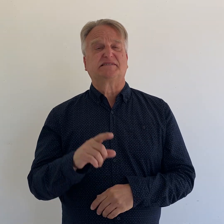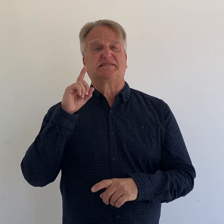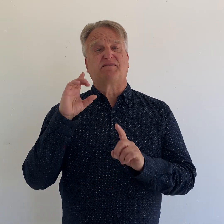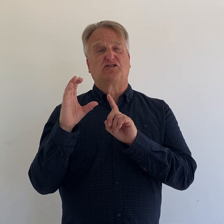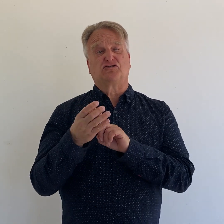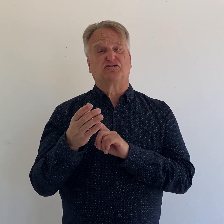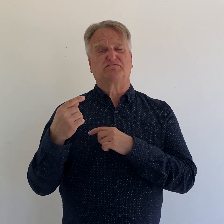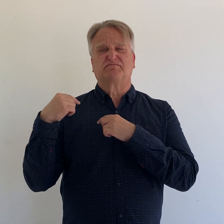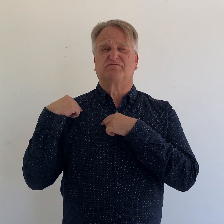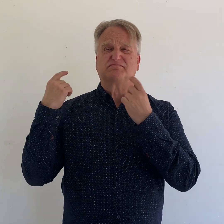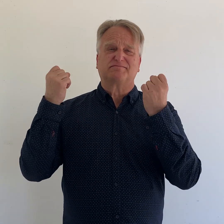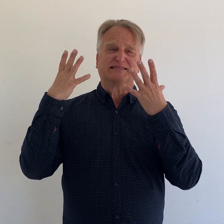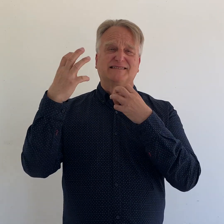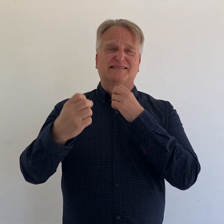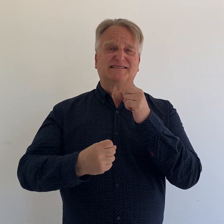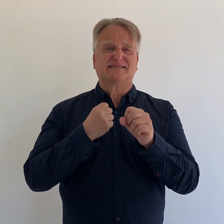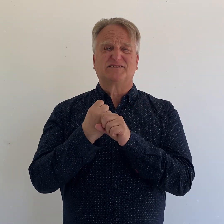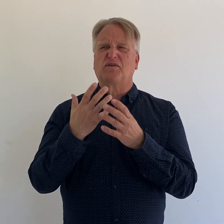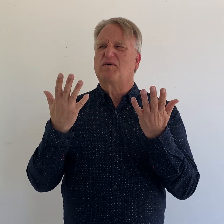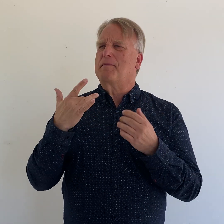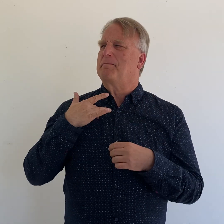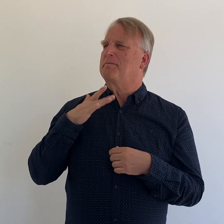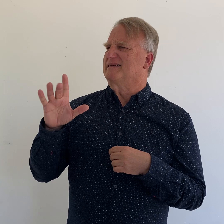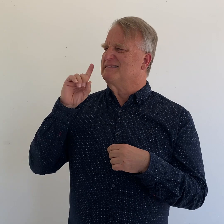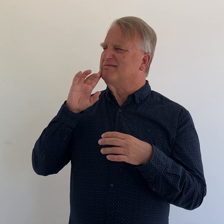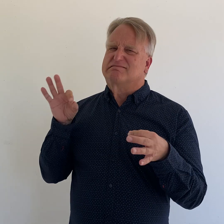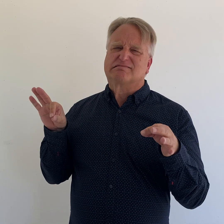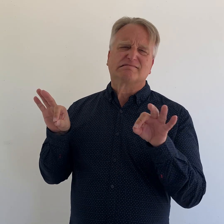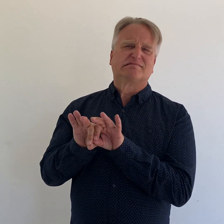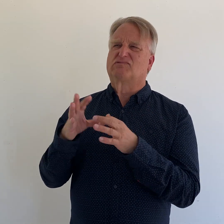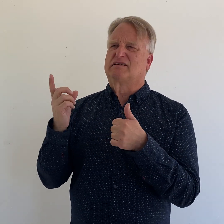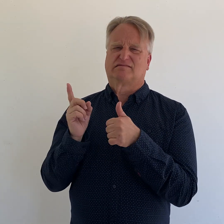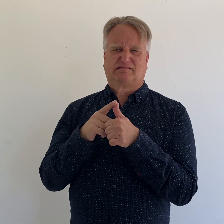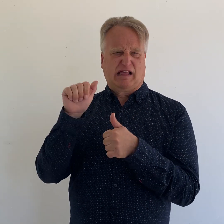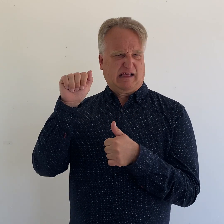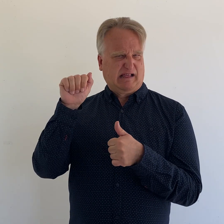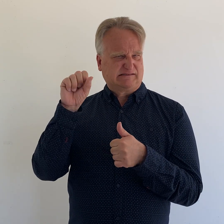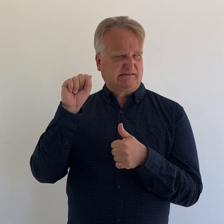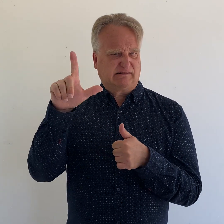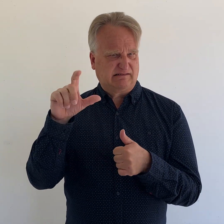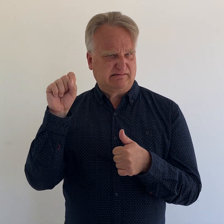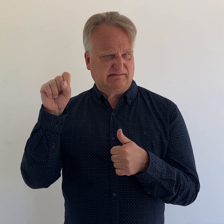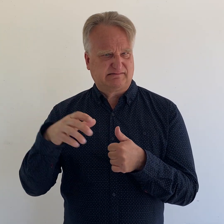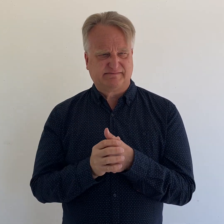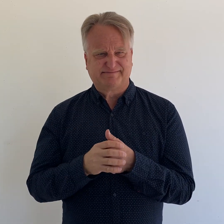Over the years, Deaf people have consistently identified the use of signed language,